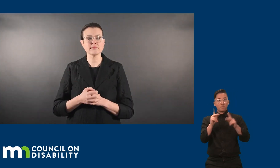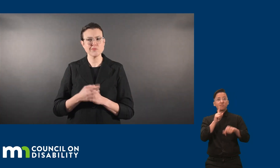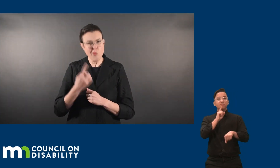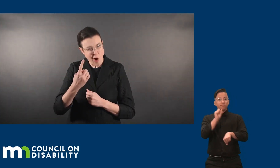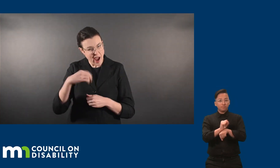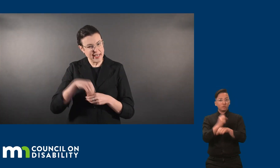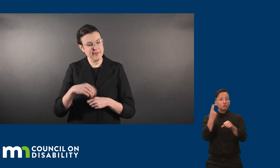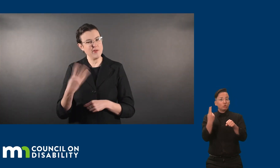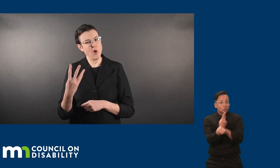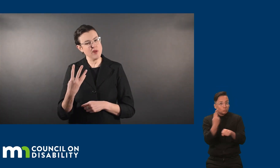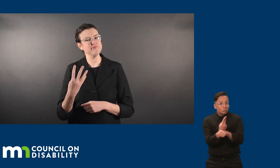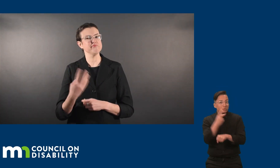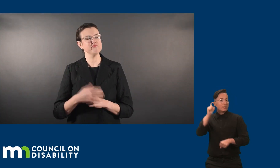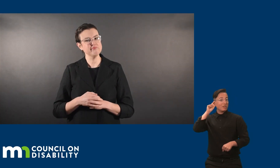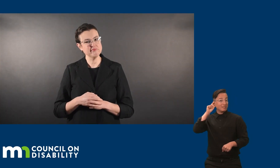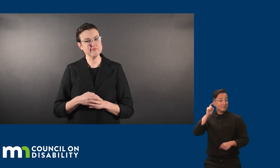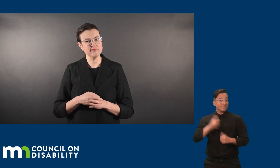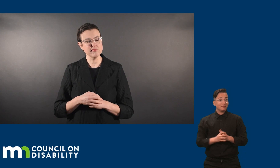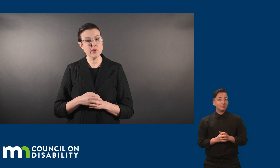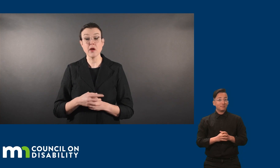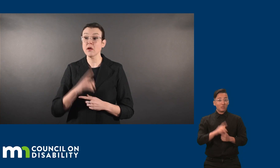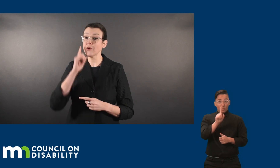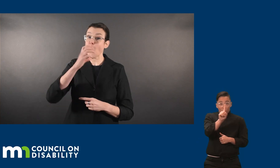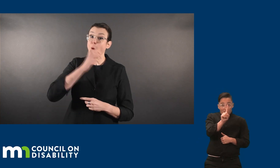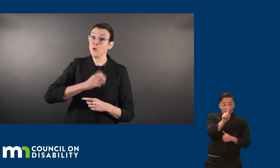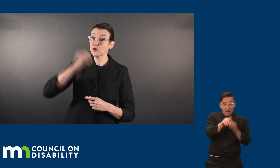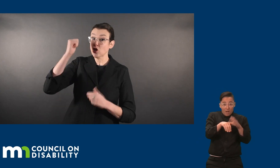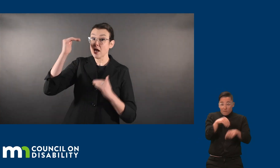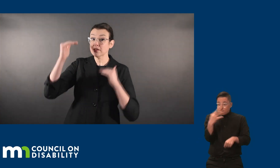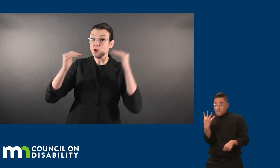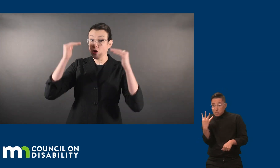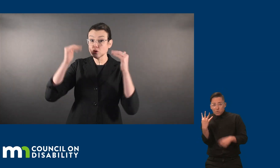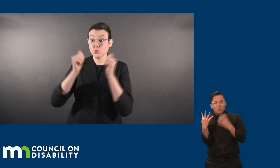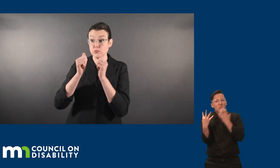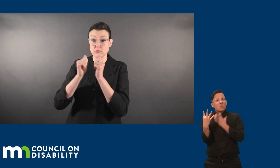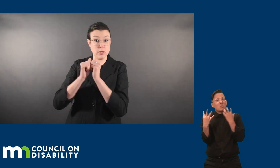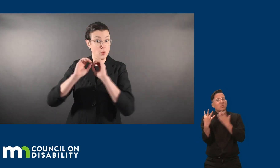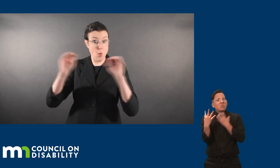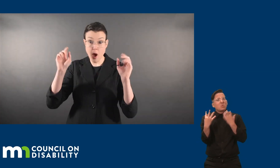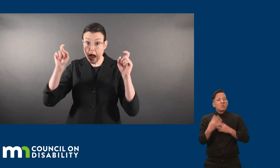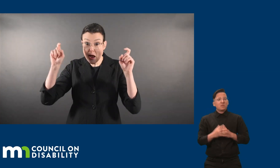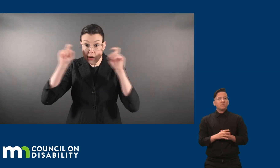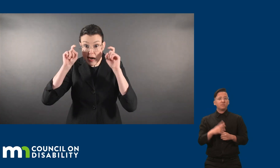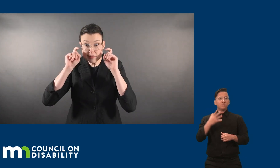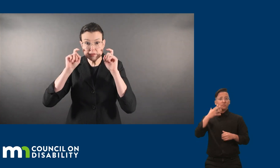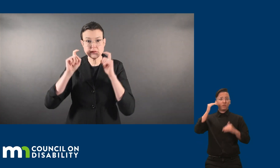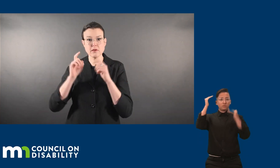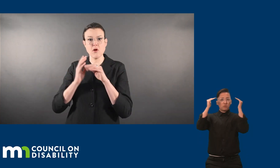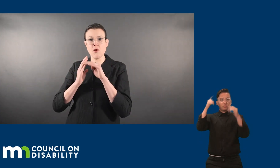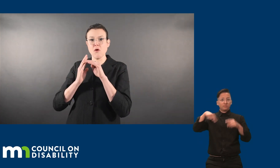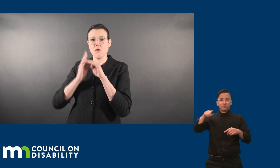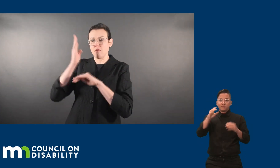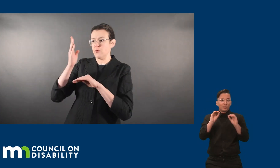One in four. For older adults without hearing aids, over a third